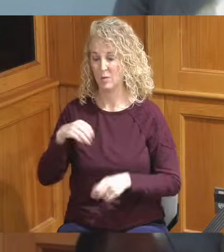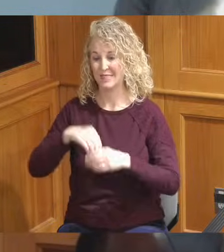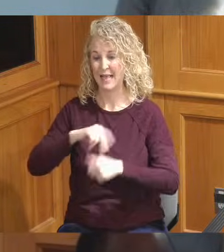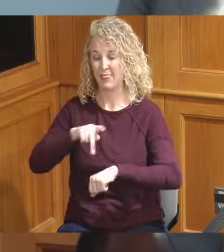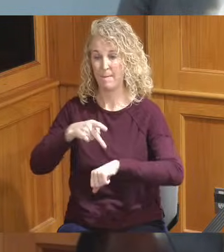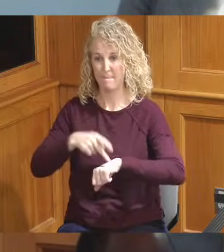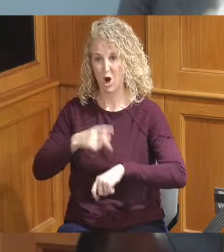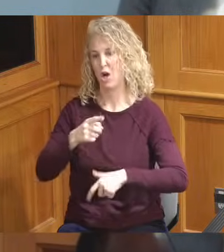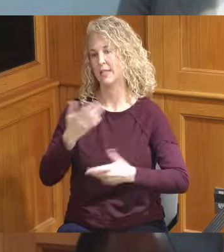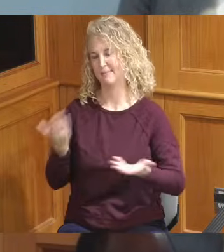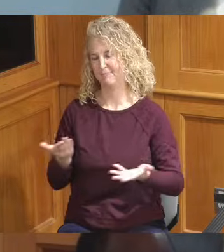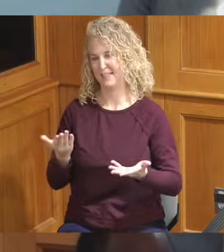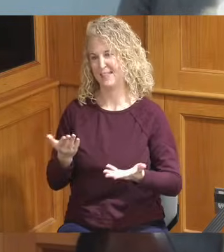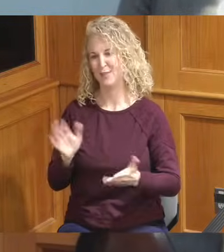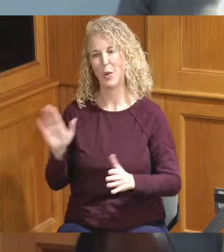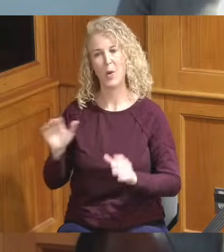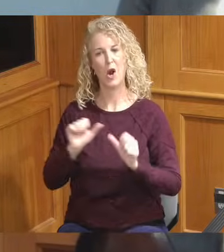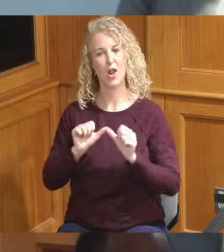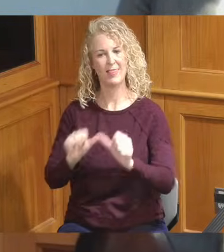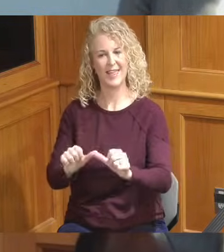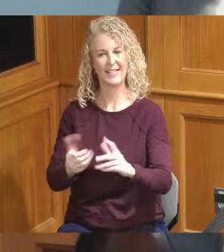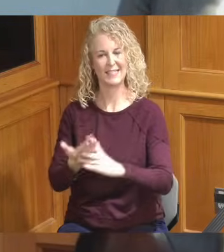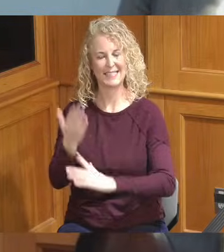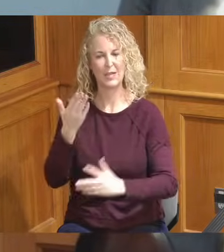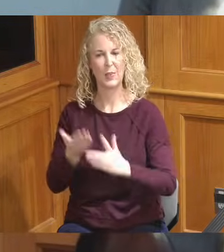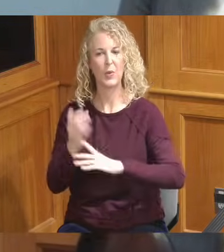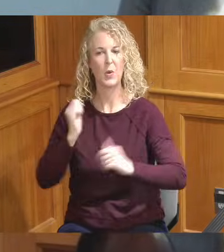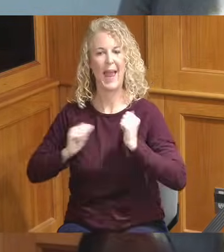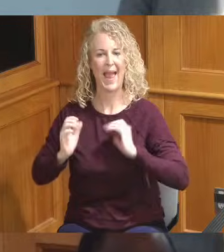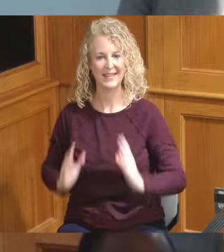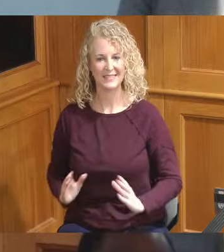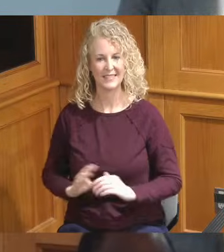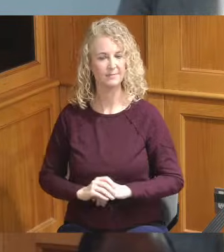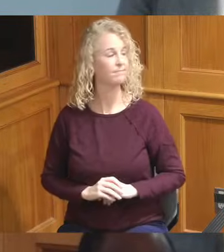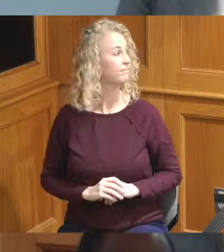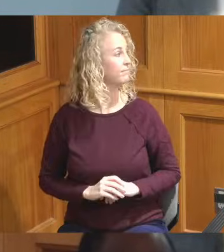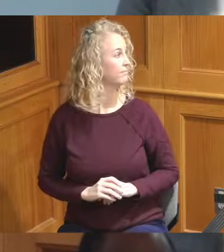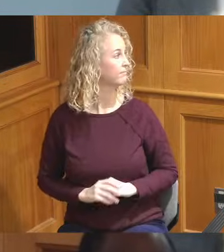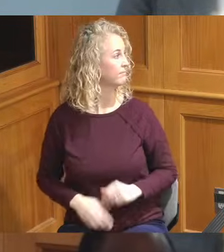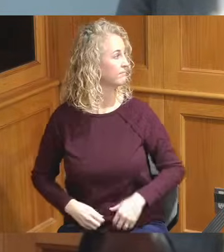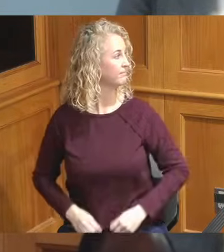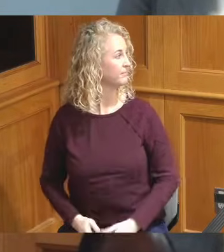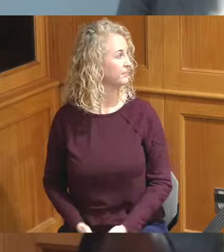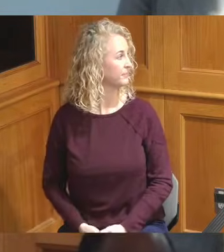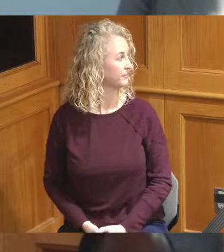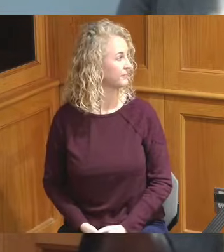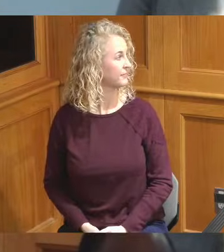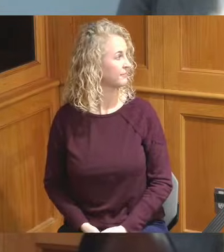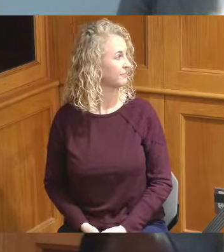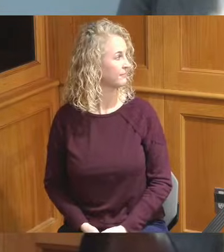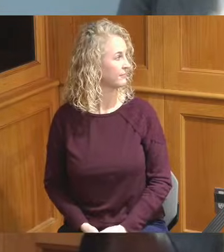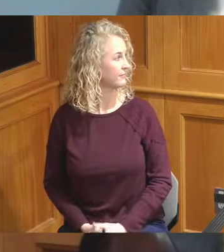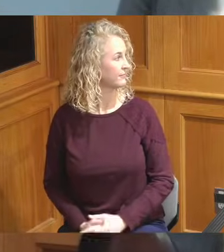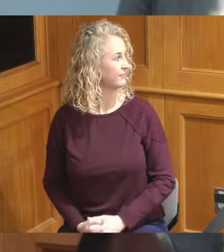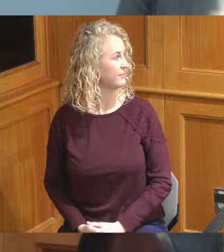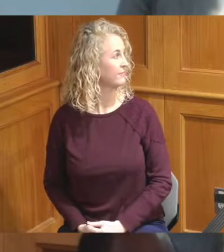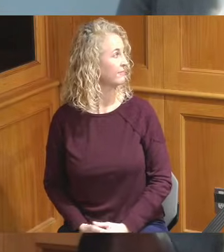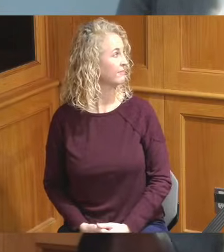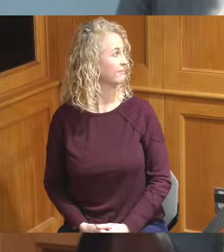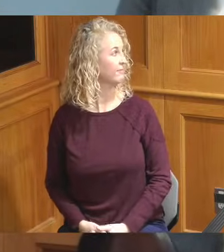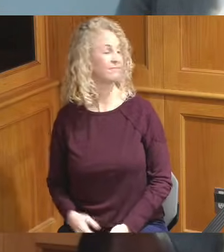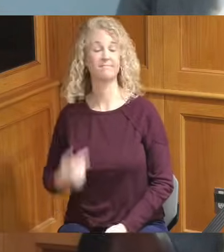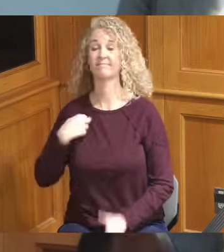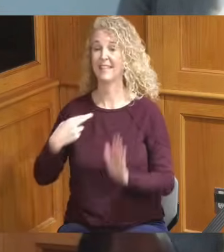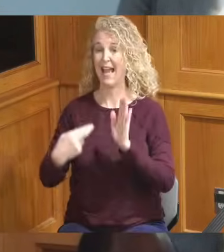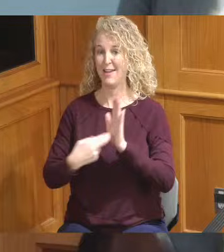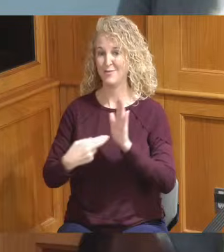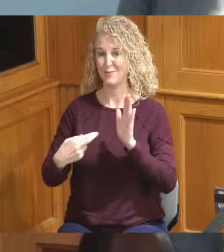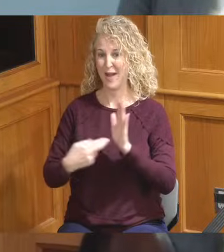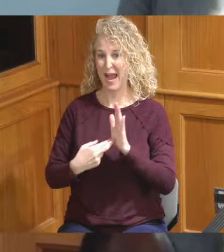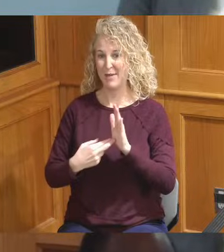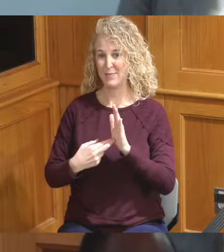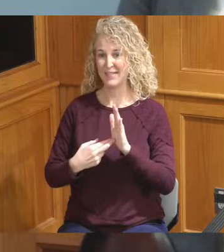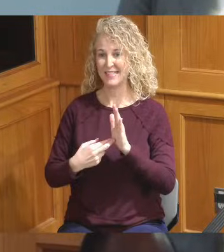will continue her legacy through the arts as well. Yeah. On behalf of Betty Daniels Roseman's entire